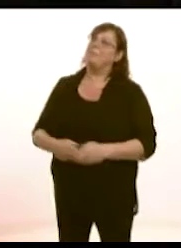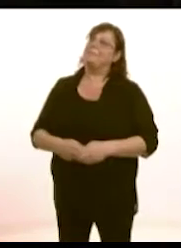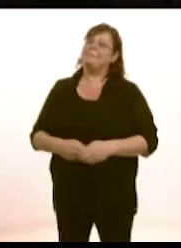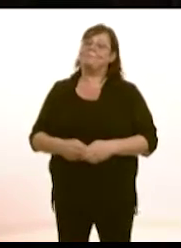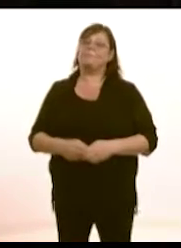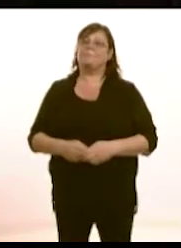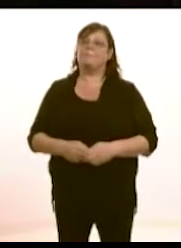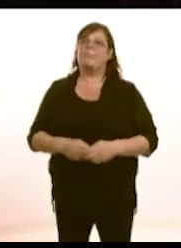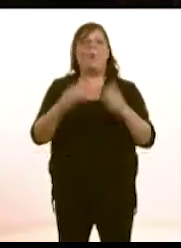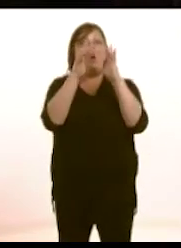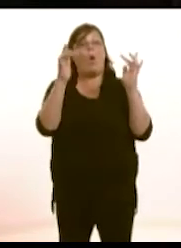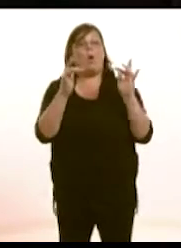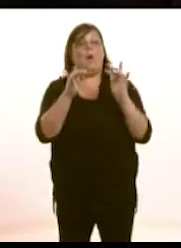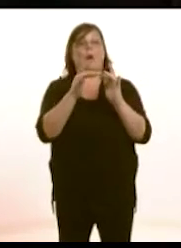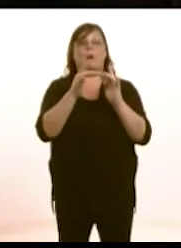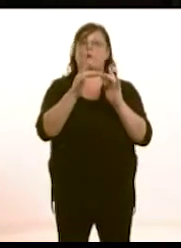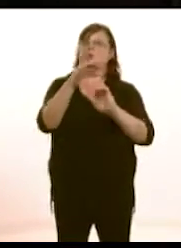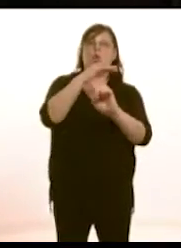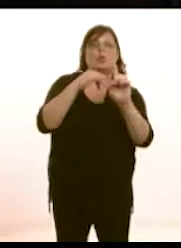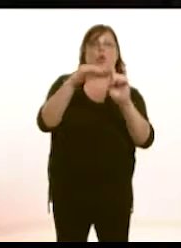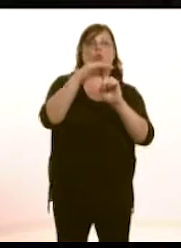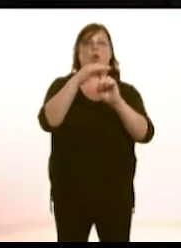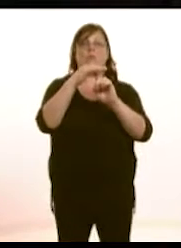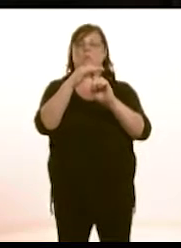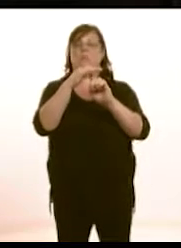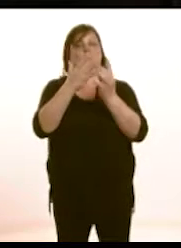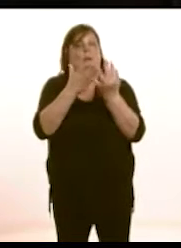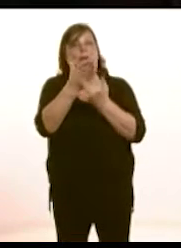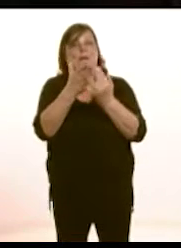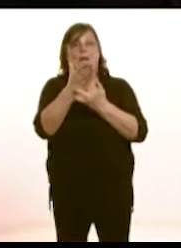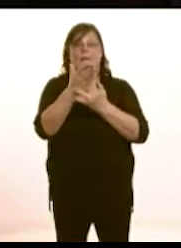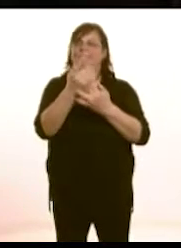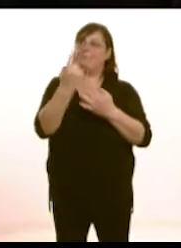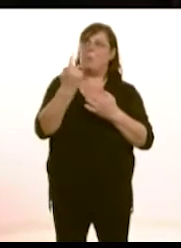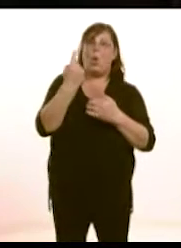Online social media platforms can be used by offenders to make contact with children